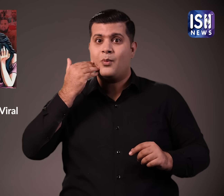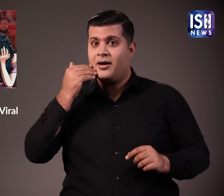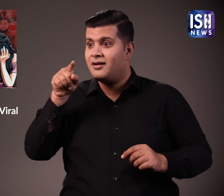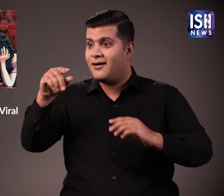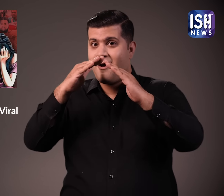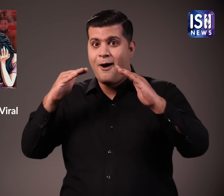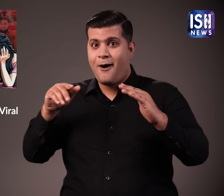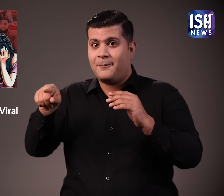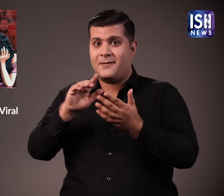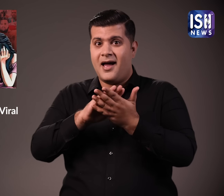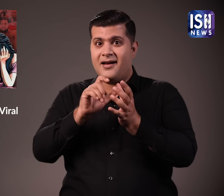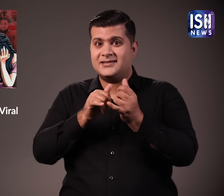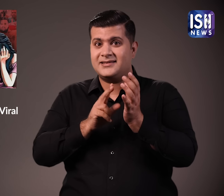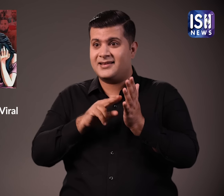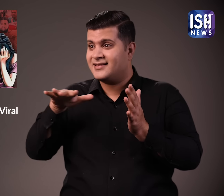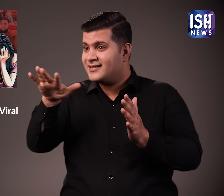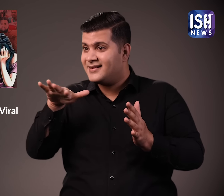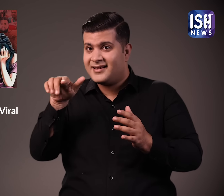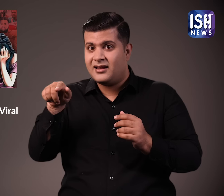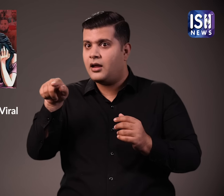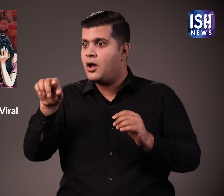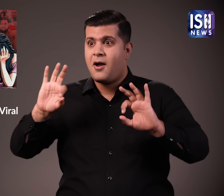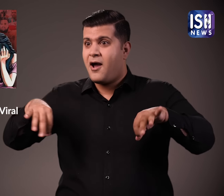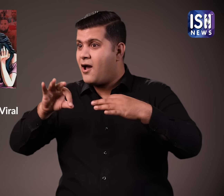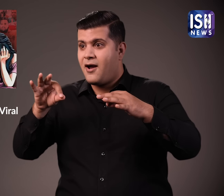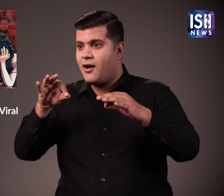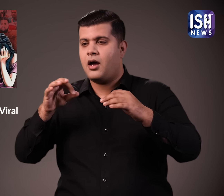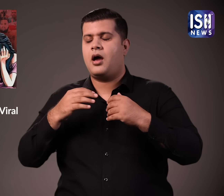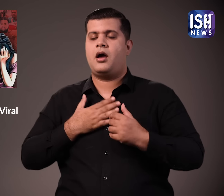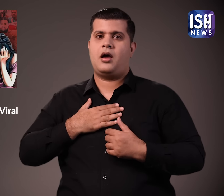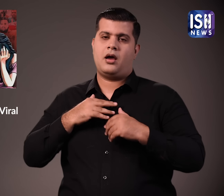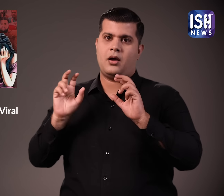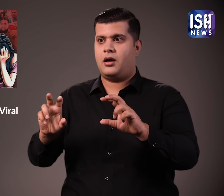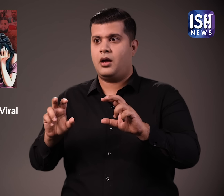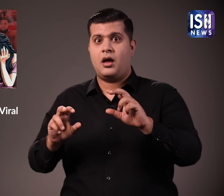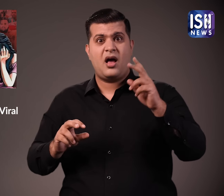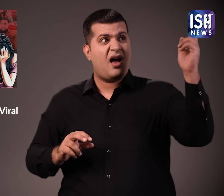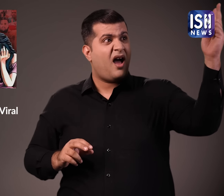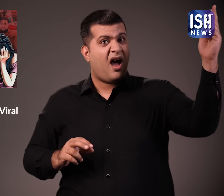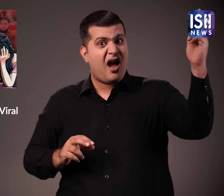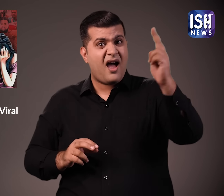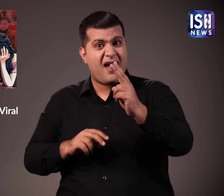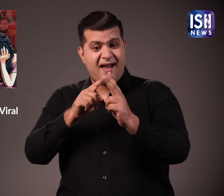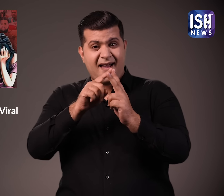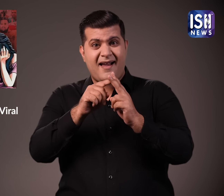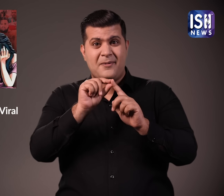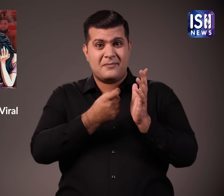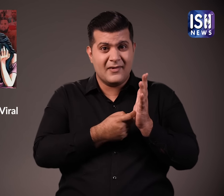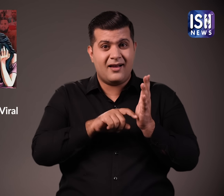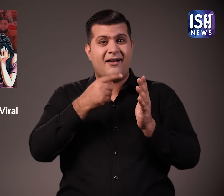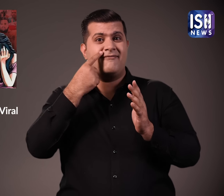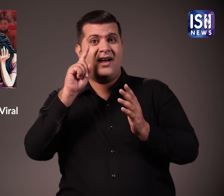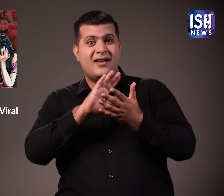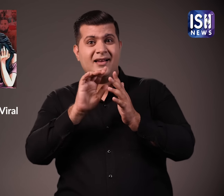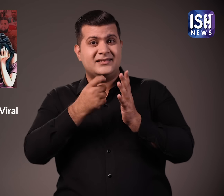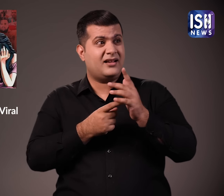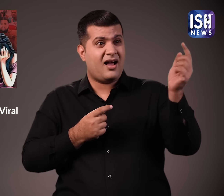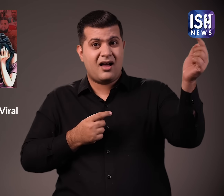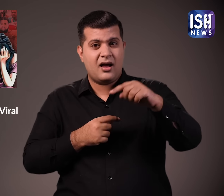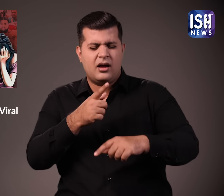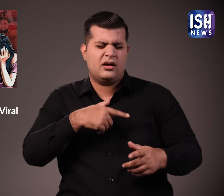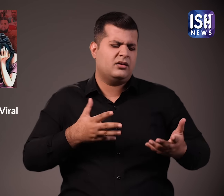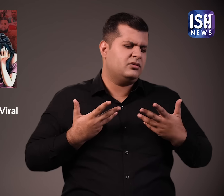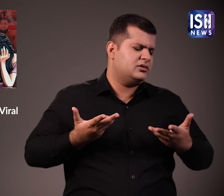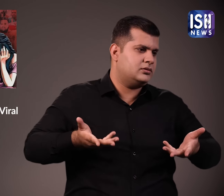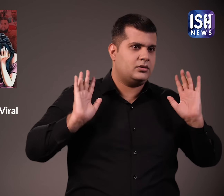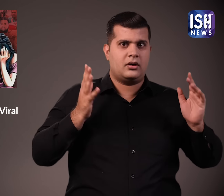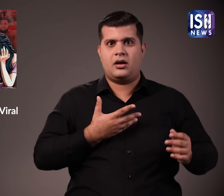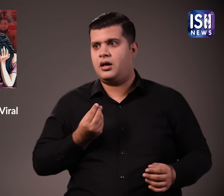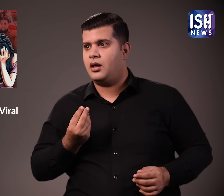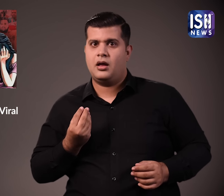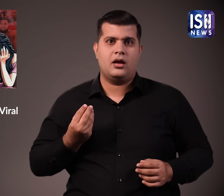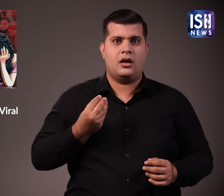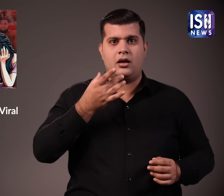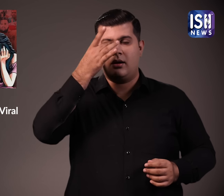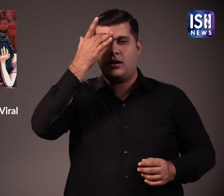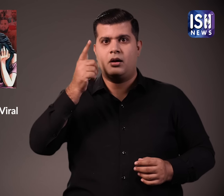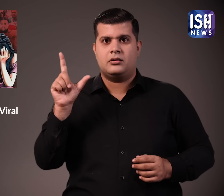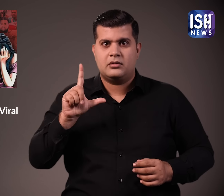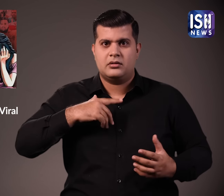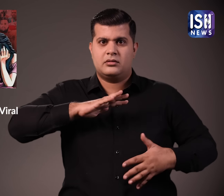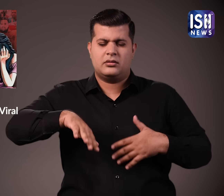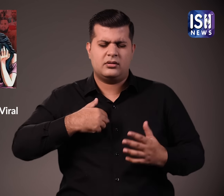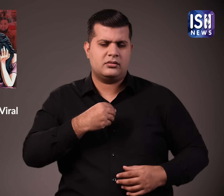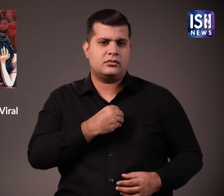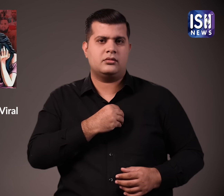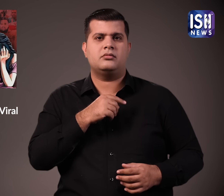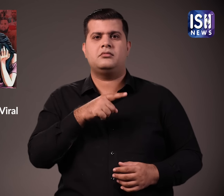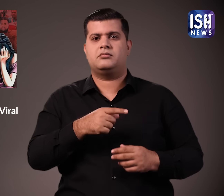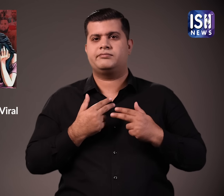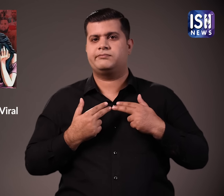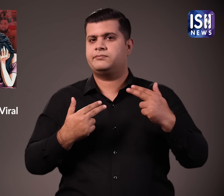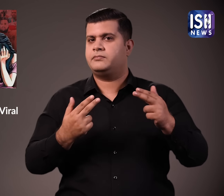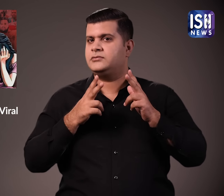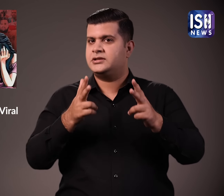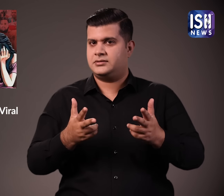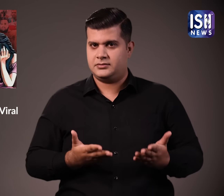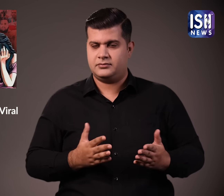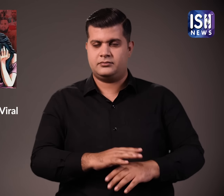She said that the household staff got scared & anxious every time Prajwal and his father visited the family’s Hassan house.